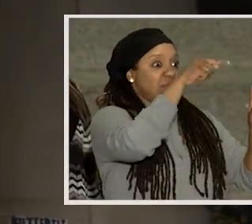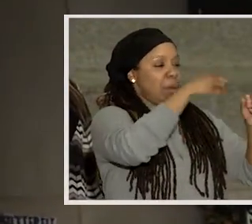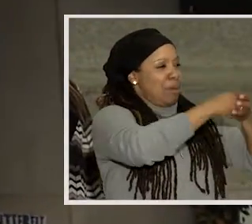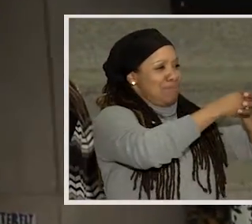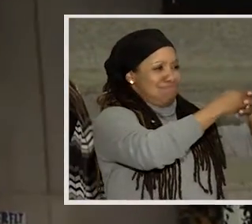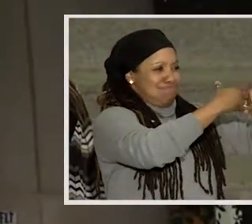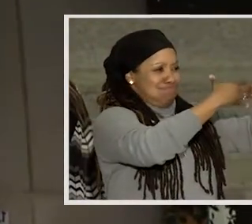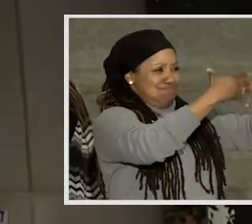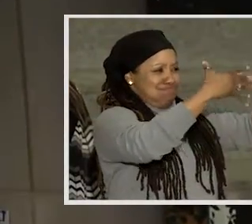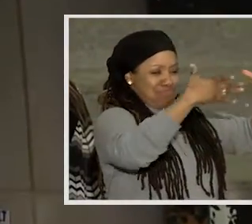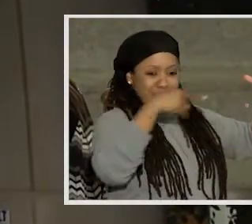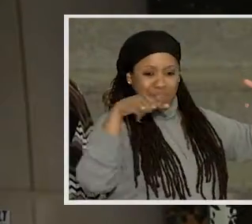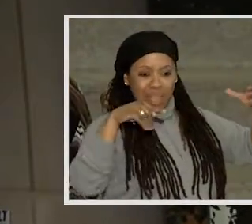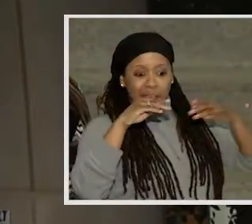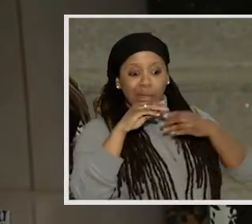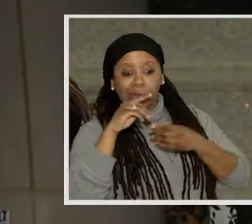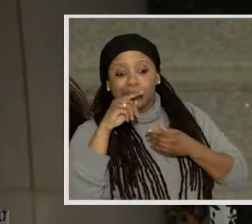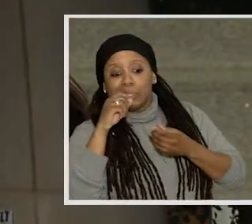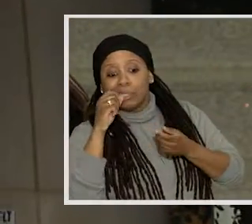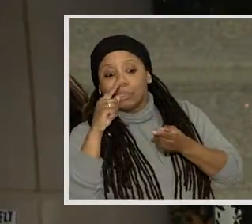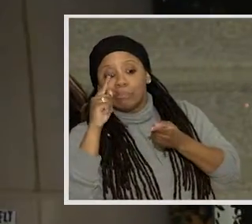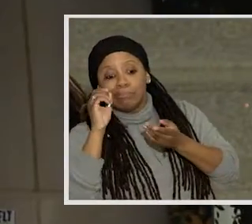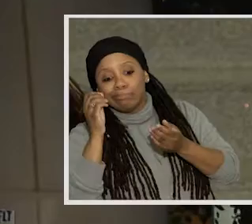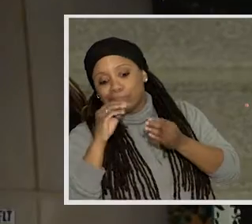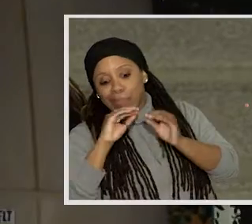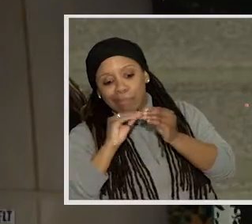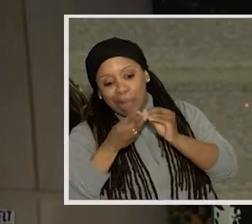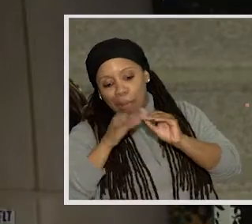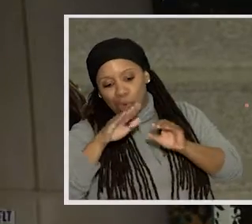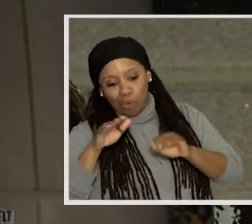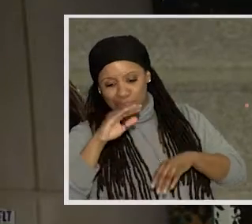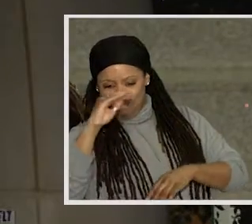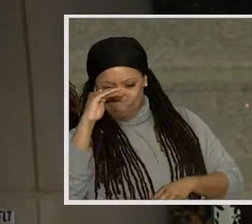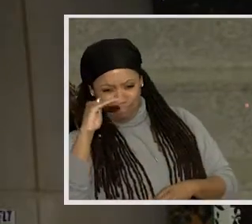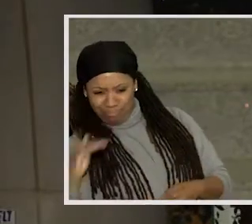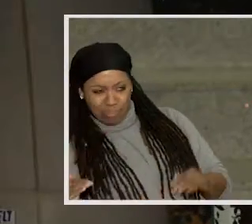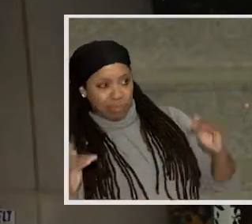LIVE IN WARD 4 AND I TEACH MATH HERE AT WILSON HIGH SCHOOL, AND